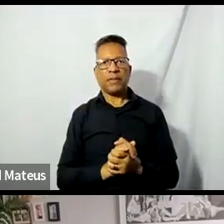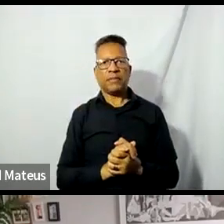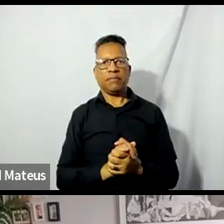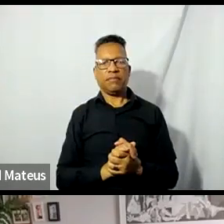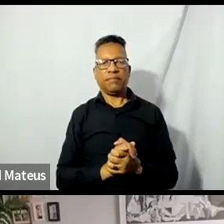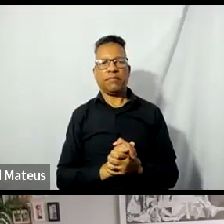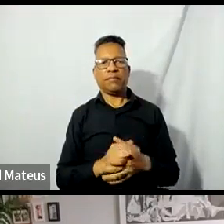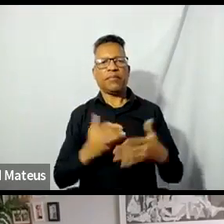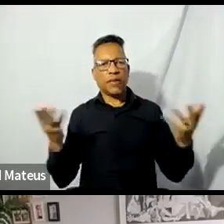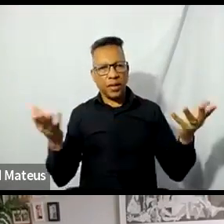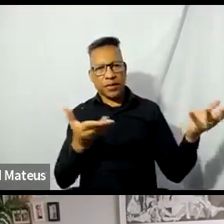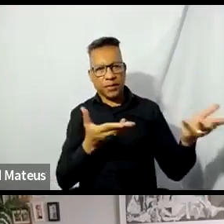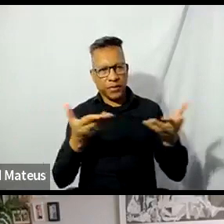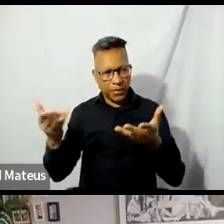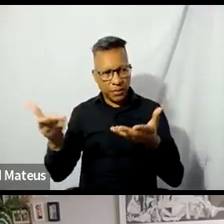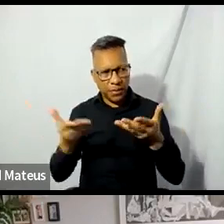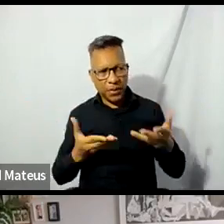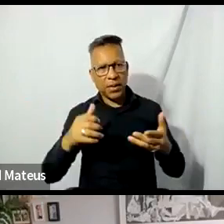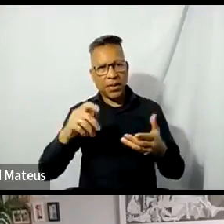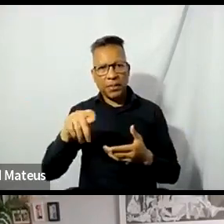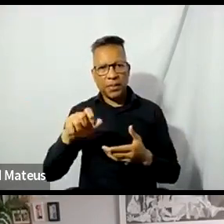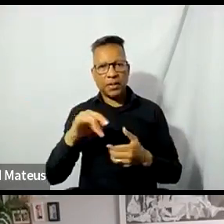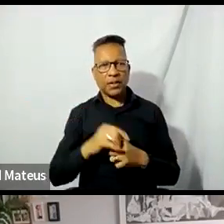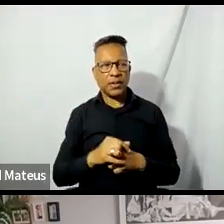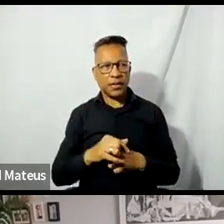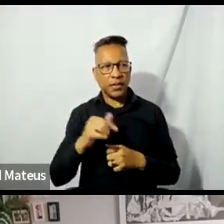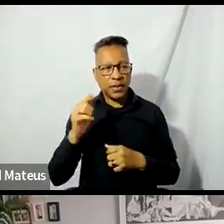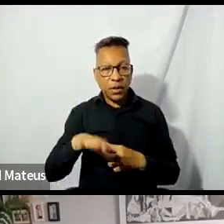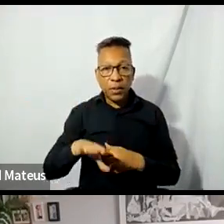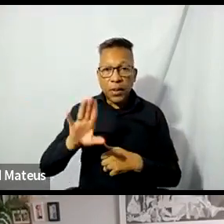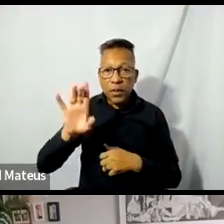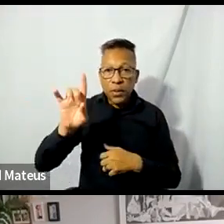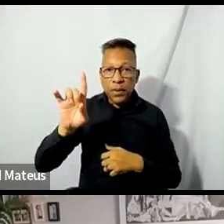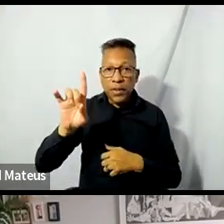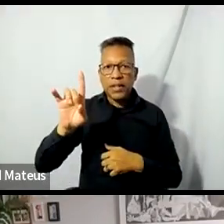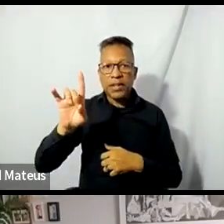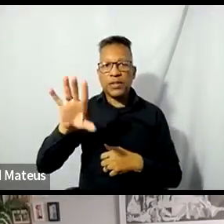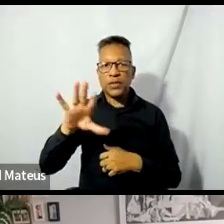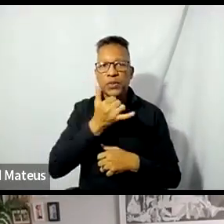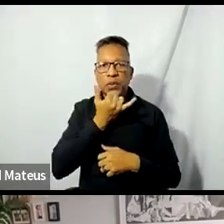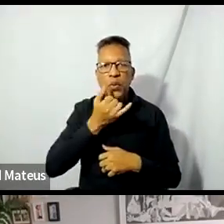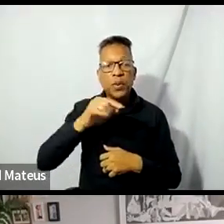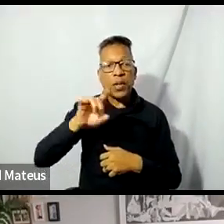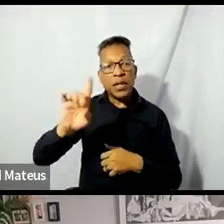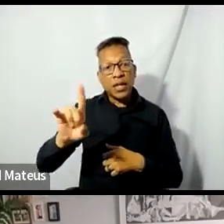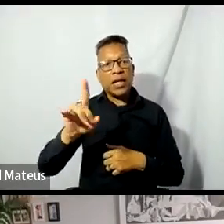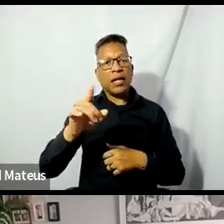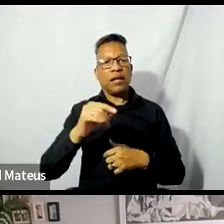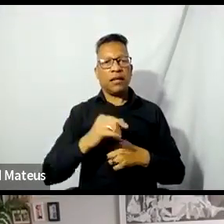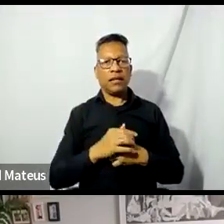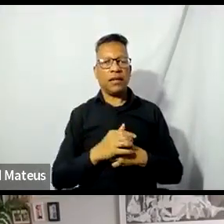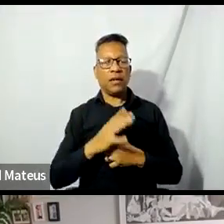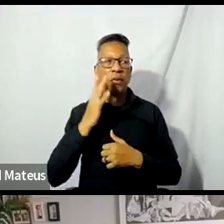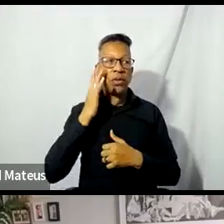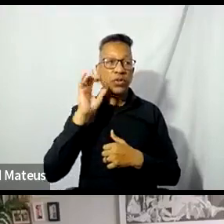And it's sort of the And it's the stage is yours I just one just one thing I just one thing I think that just one thing I think that it's